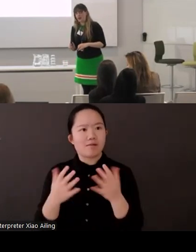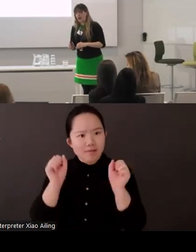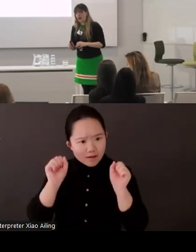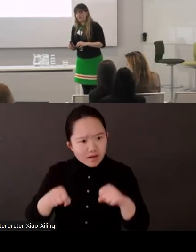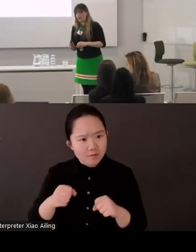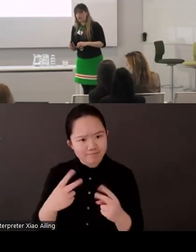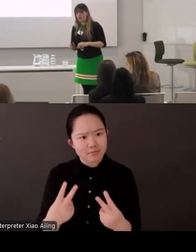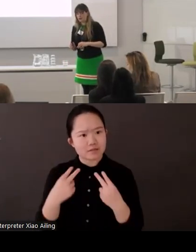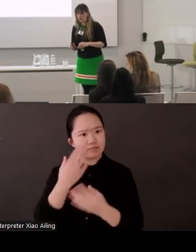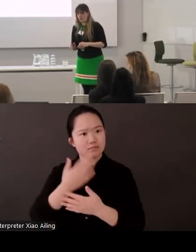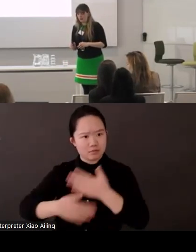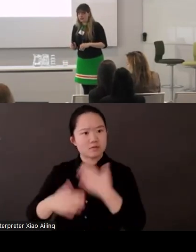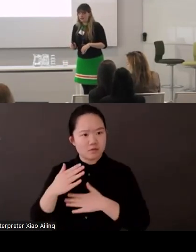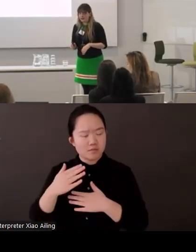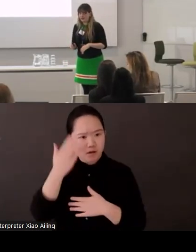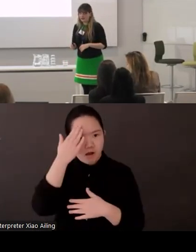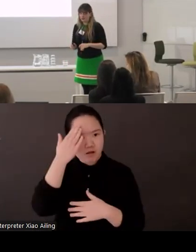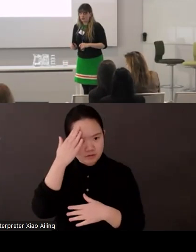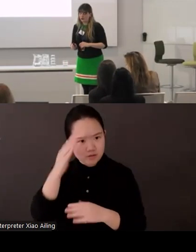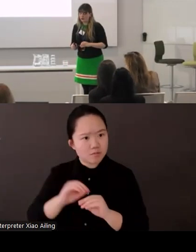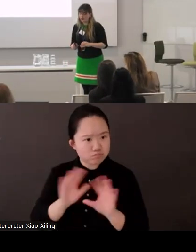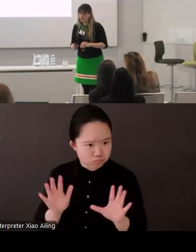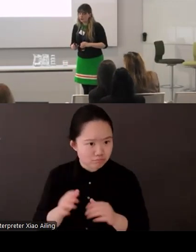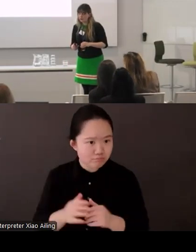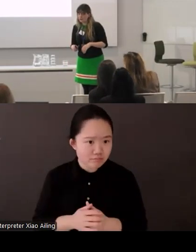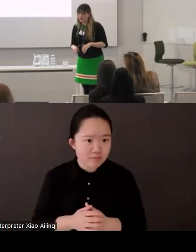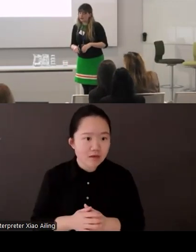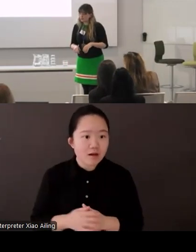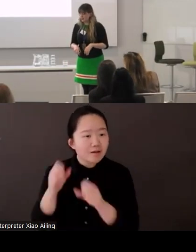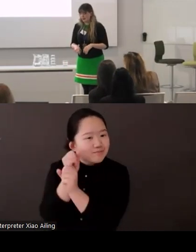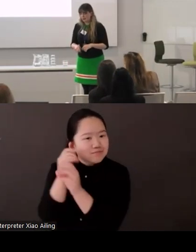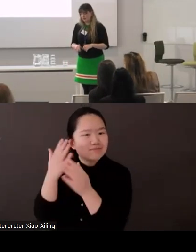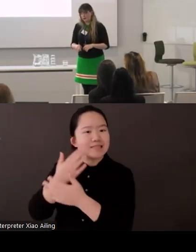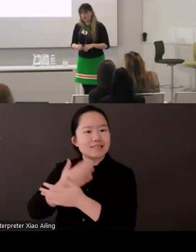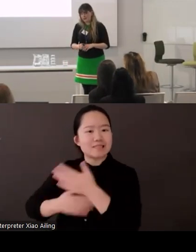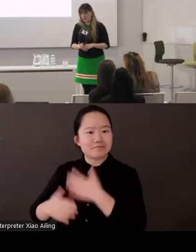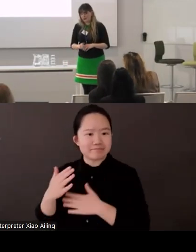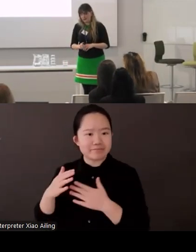I dream of one day inventing a sport where the one who's best at not being able to do things wins.